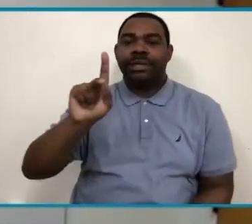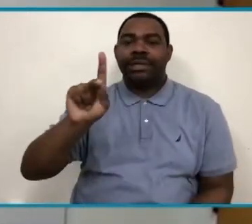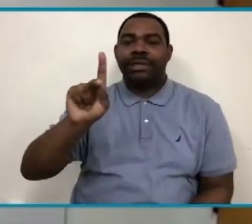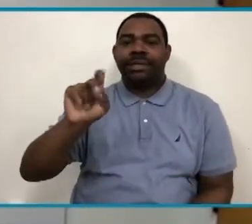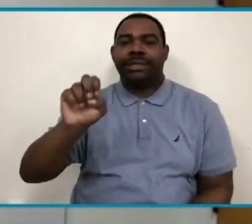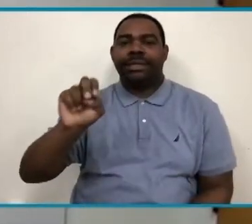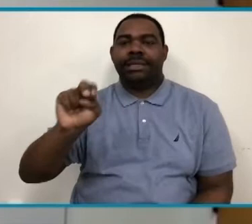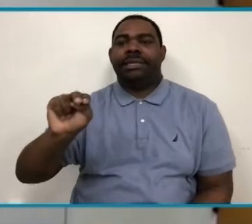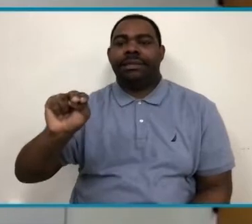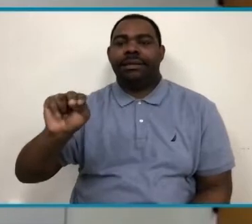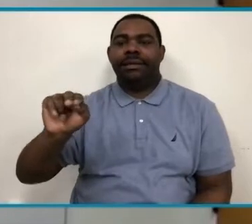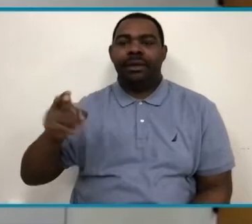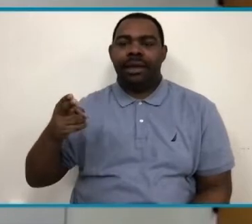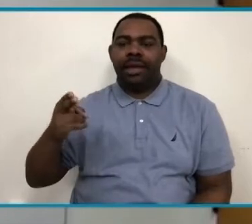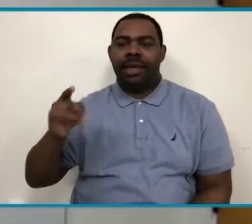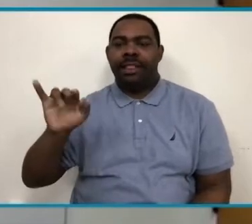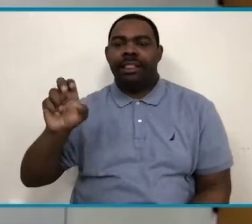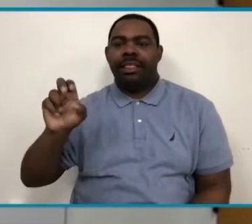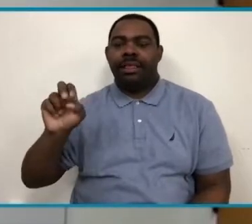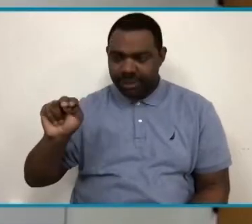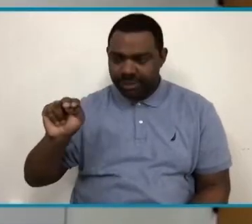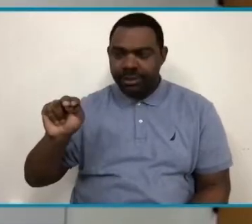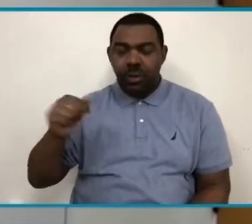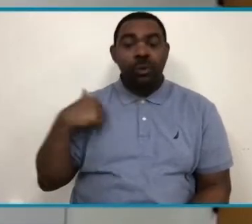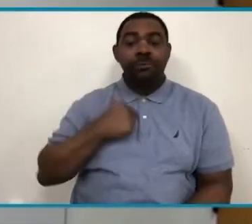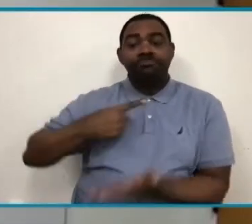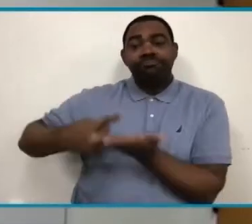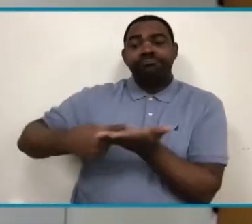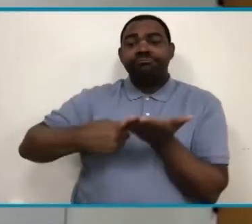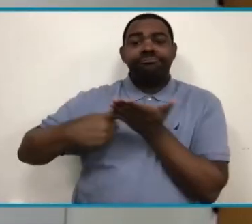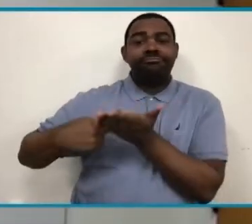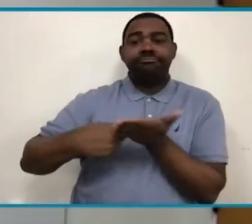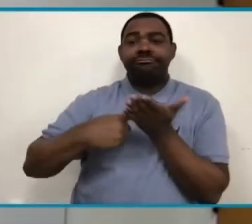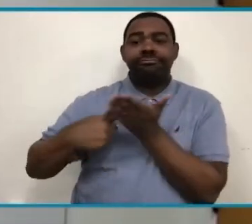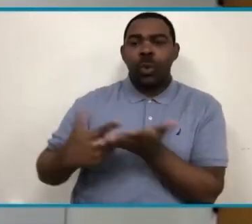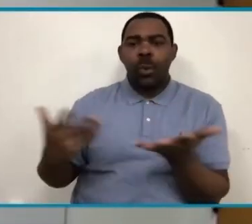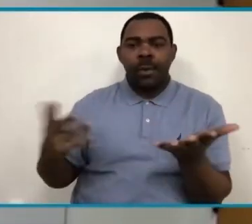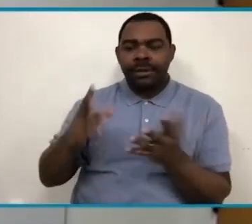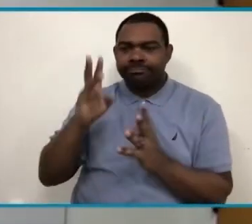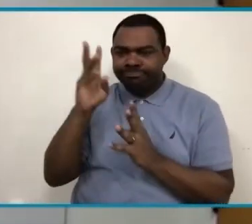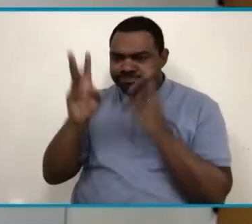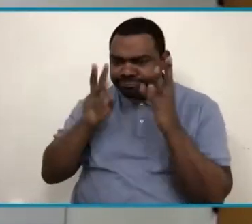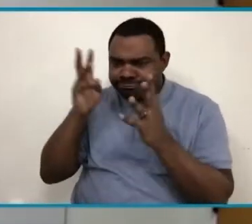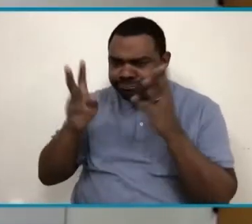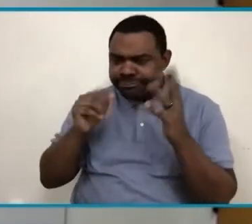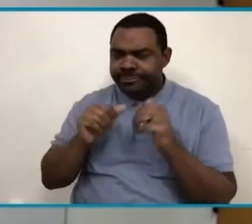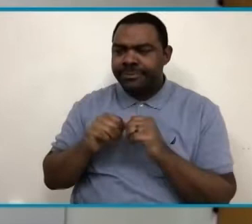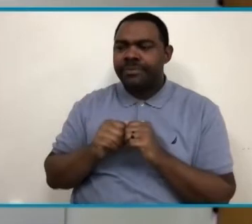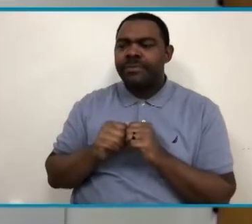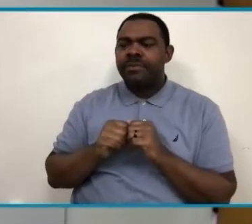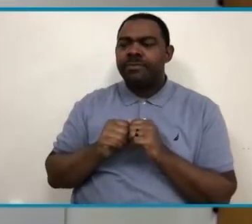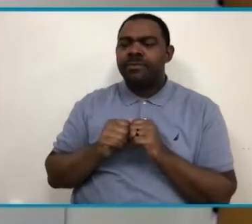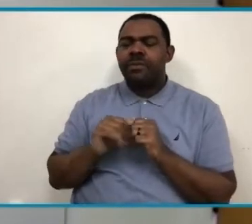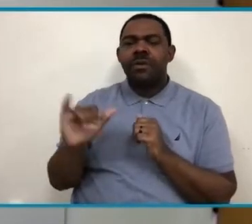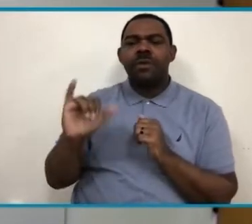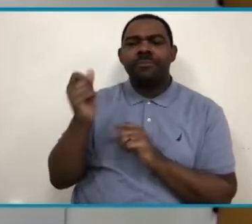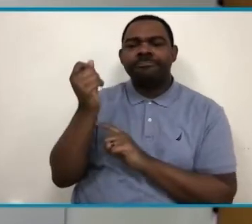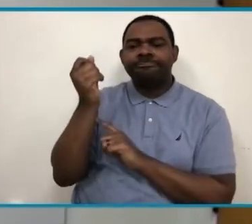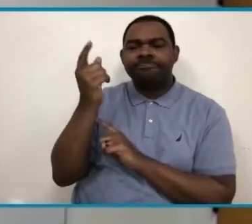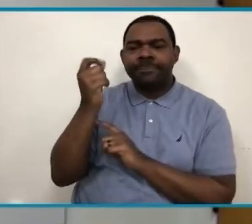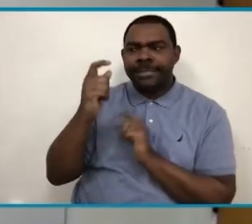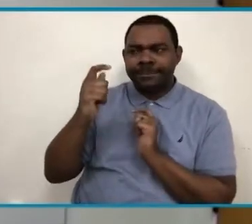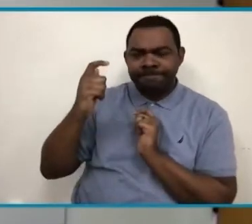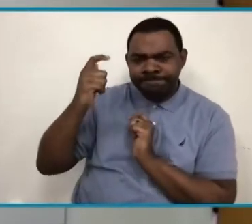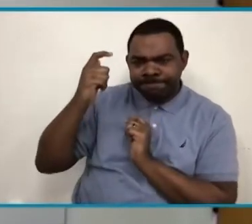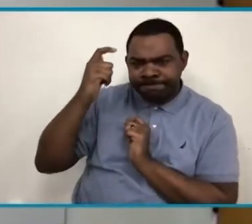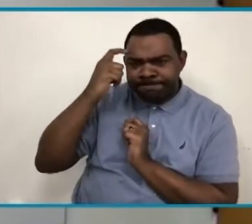about creativity and the neuropsychology of creative experience including the arts and